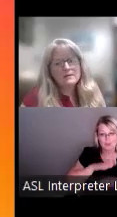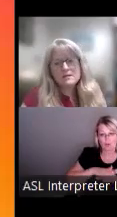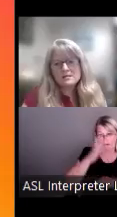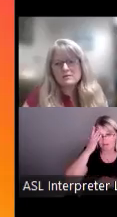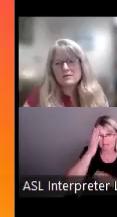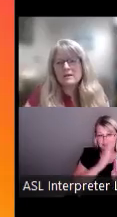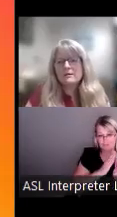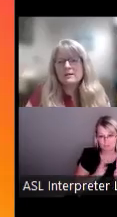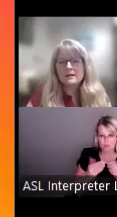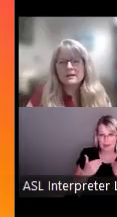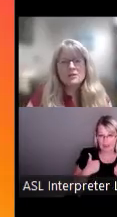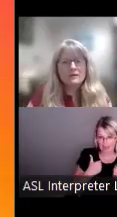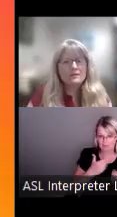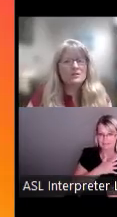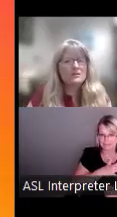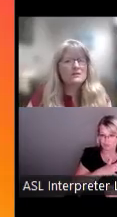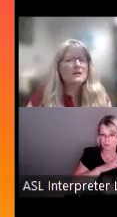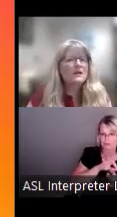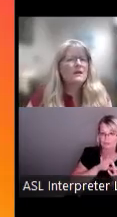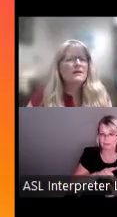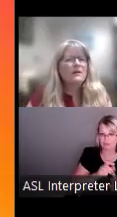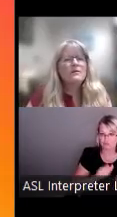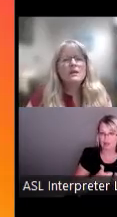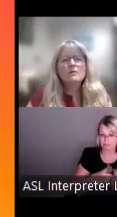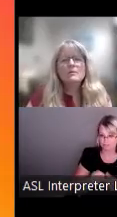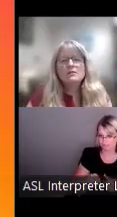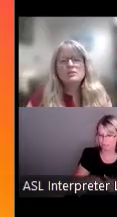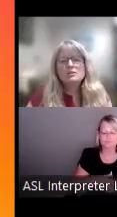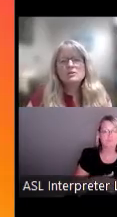have sensory-related challenges. The other thing I will mention,